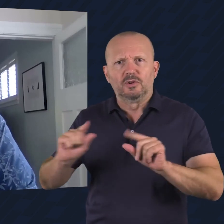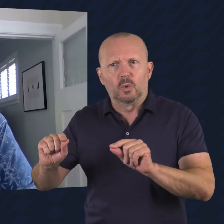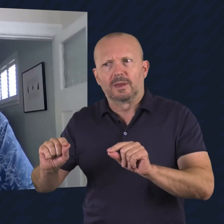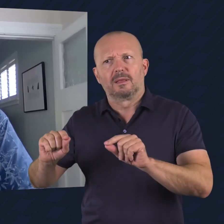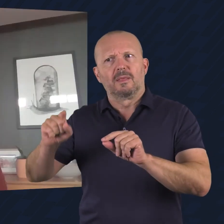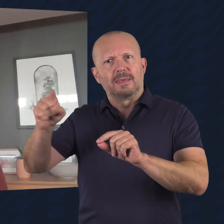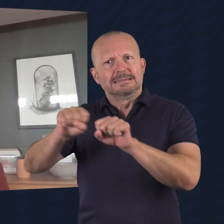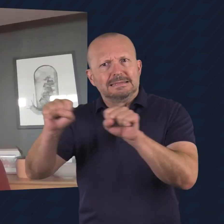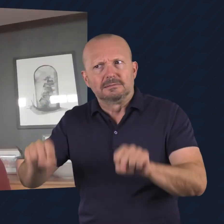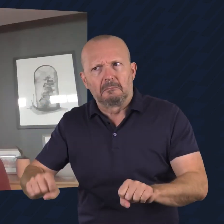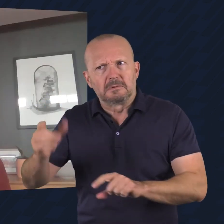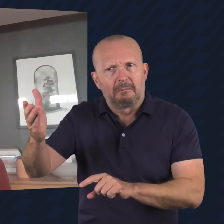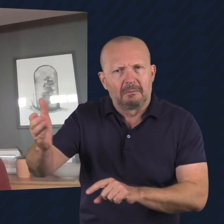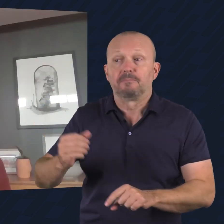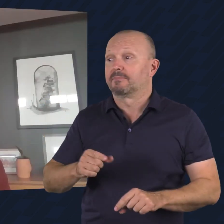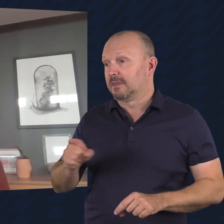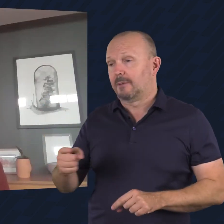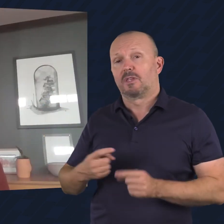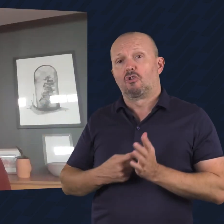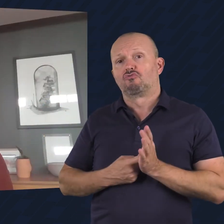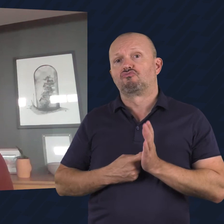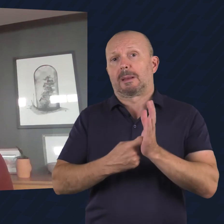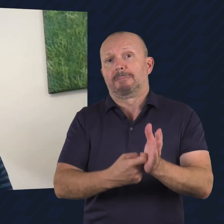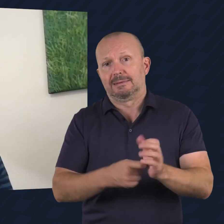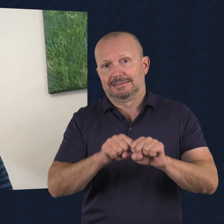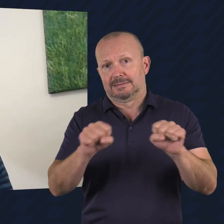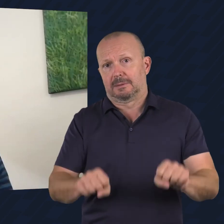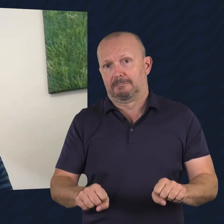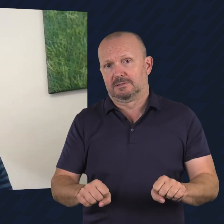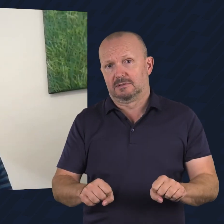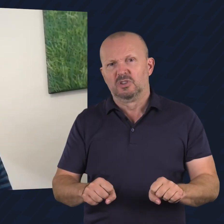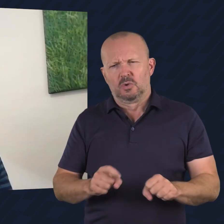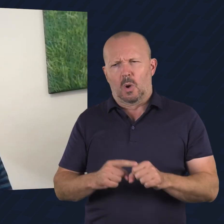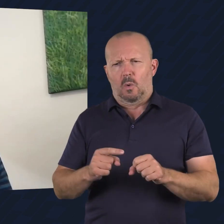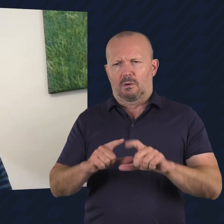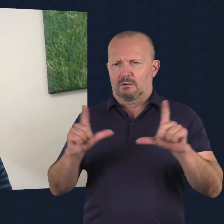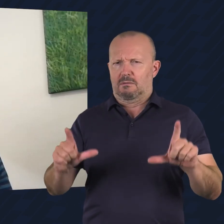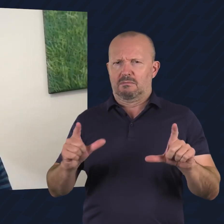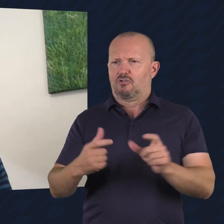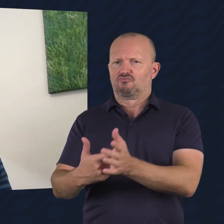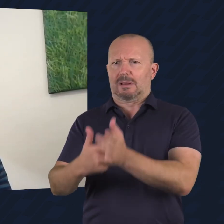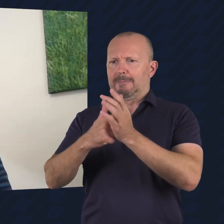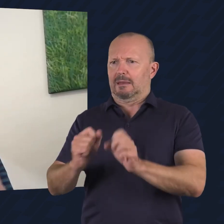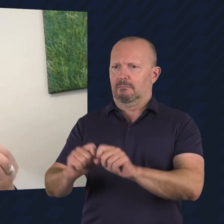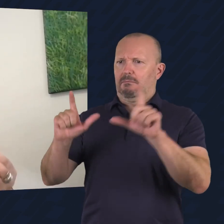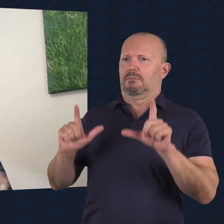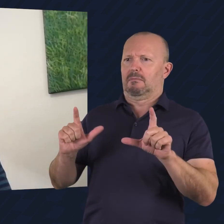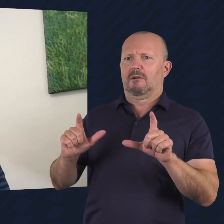Manufactured serendipity. Yeah. Yes, that's really interesting 'cause recommender systems are very big.